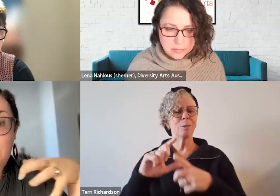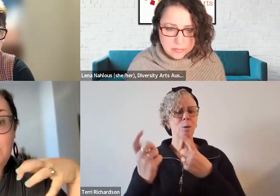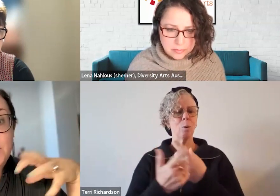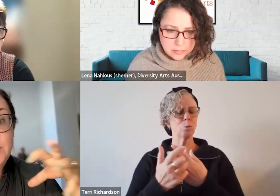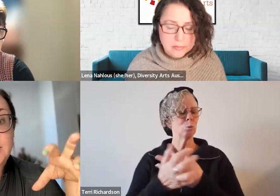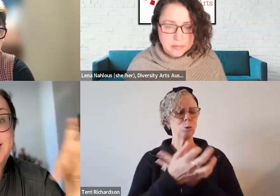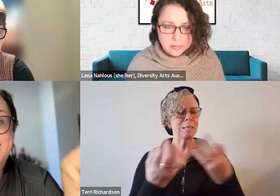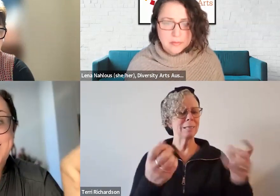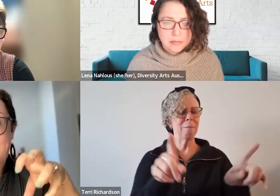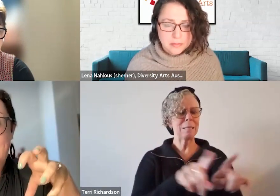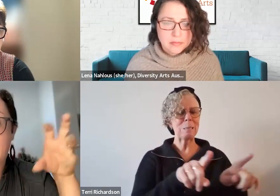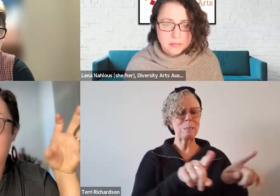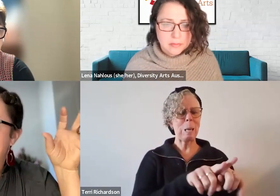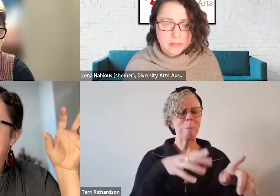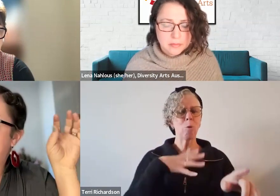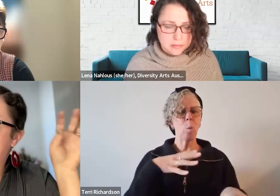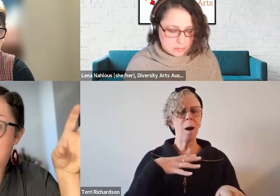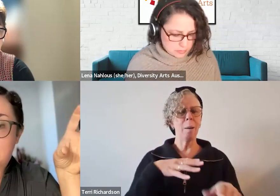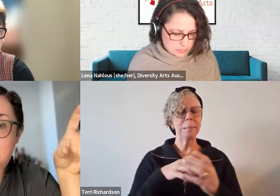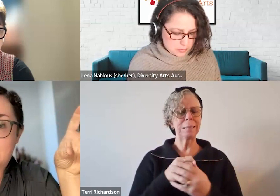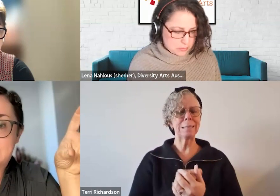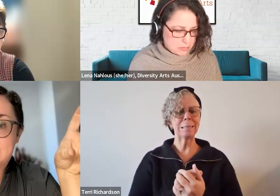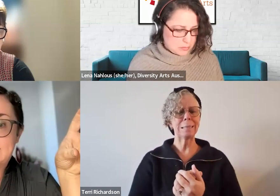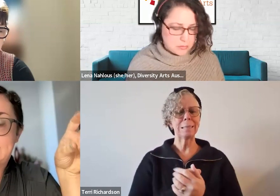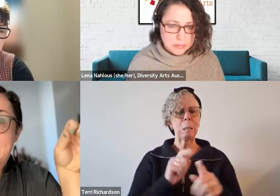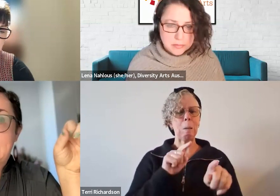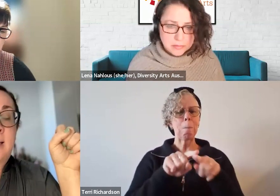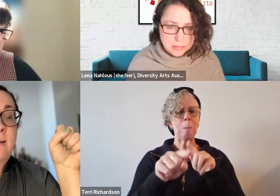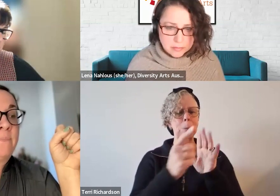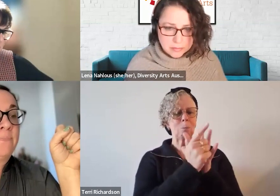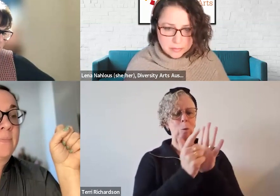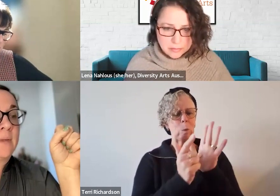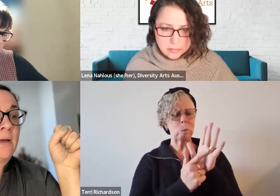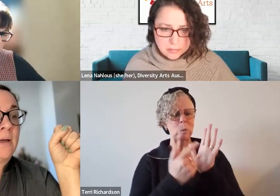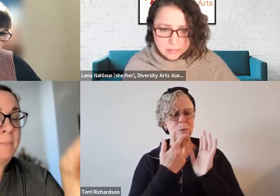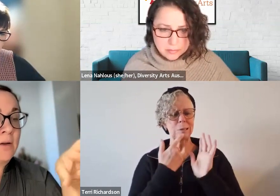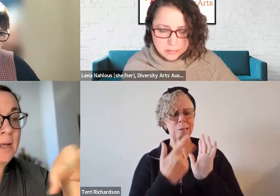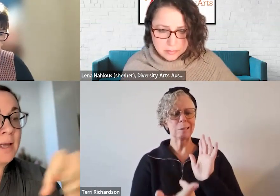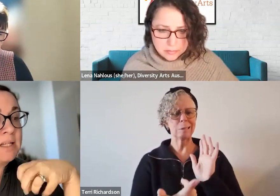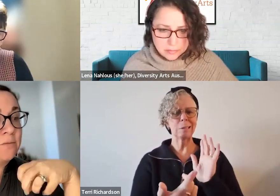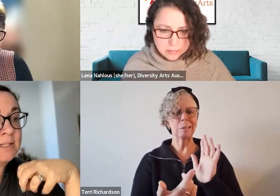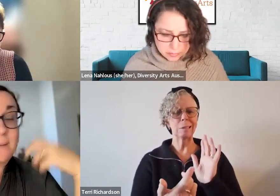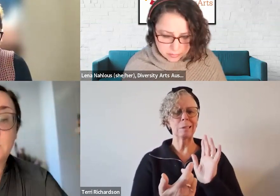So most of the state and federal statutory authorities, or public owned companies for example,